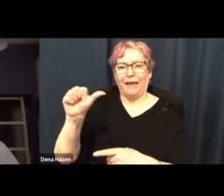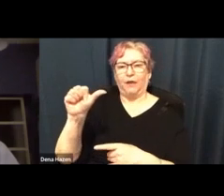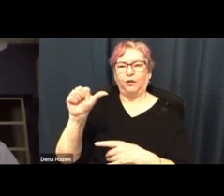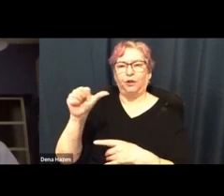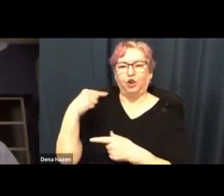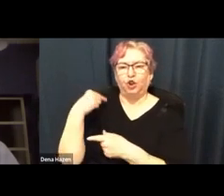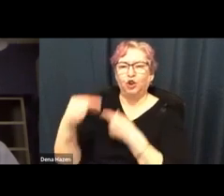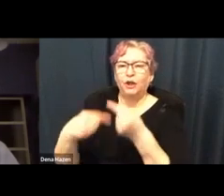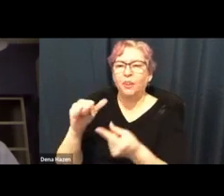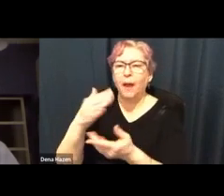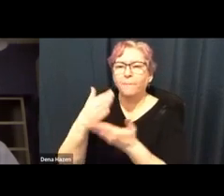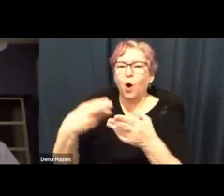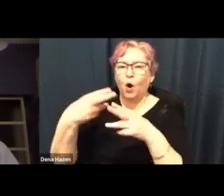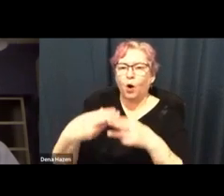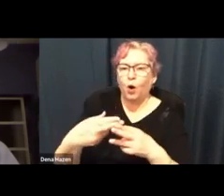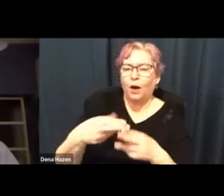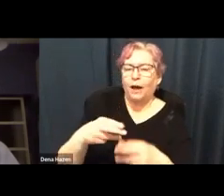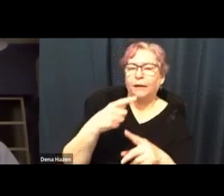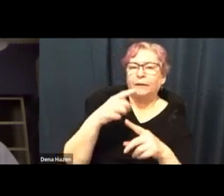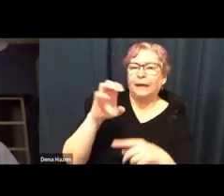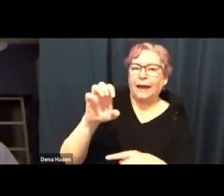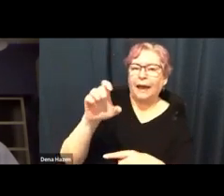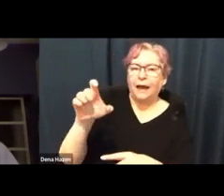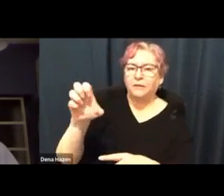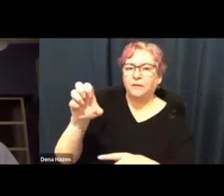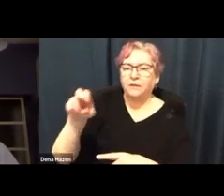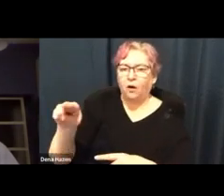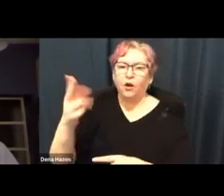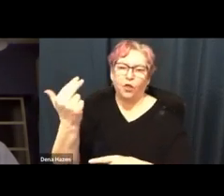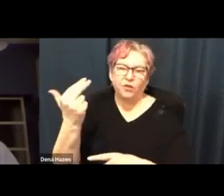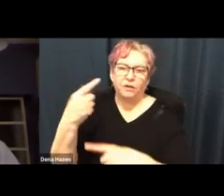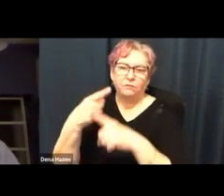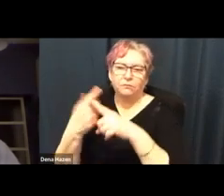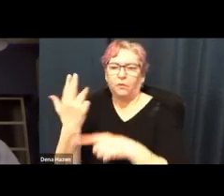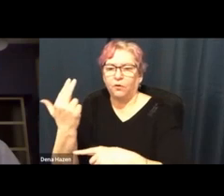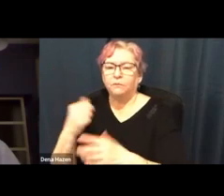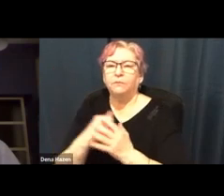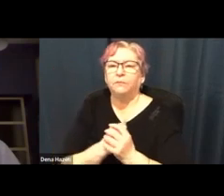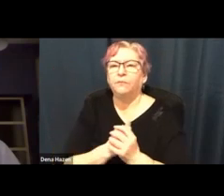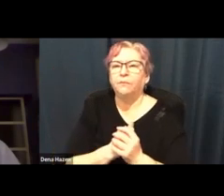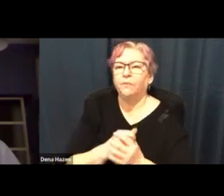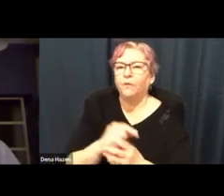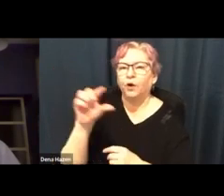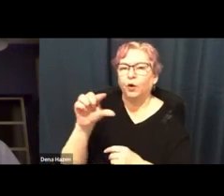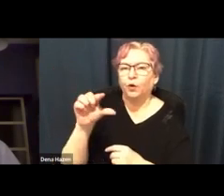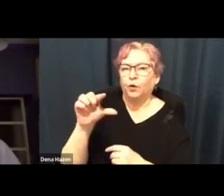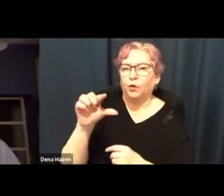the part called exon 13. QR-421a,